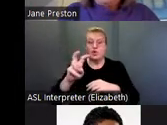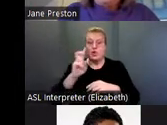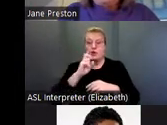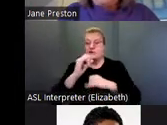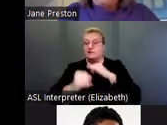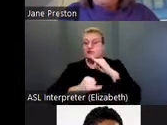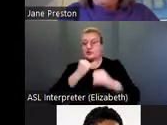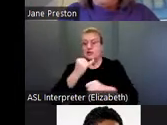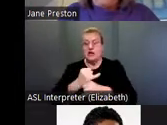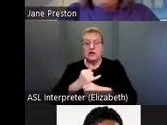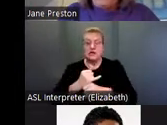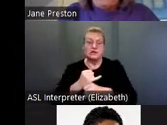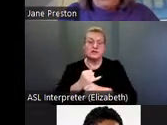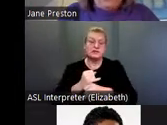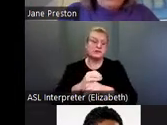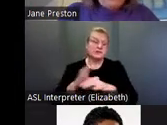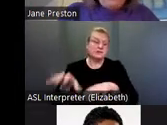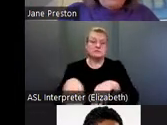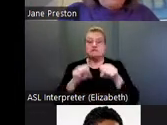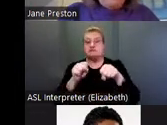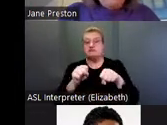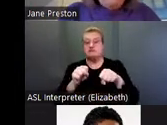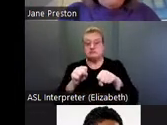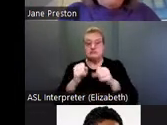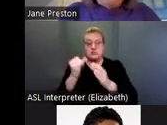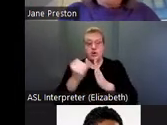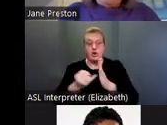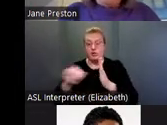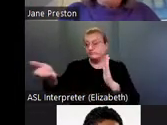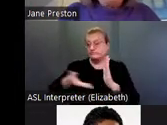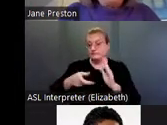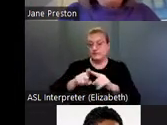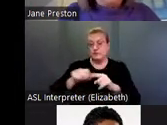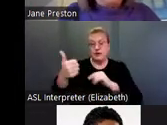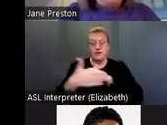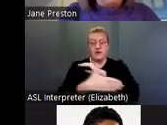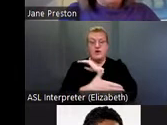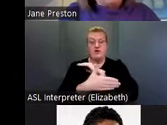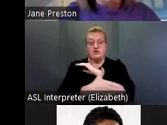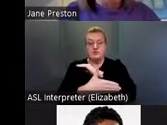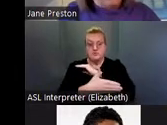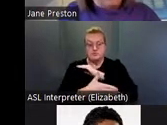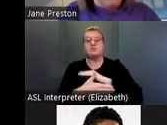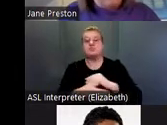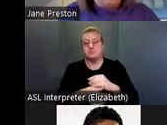to host artists from other countries. Presenting native artists.